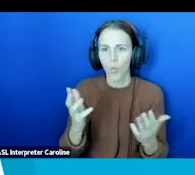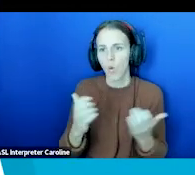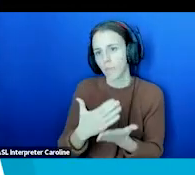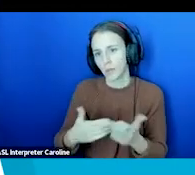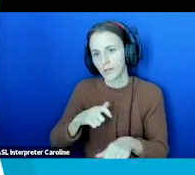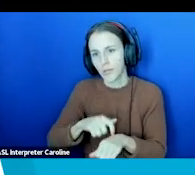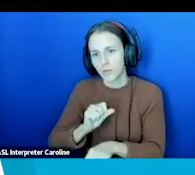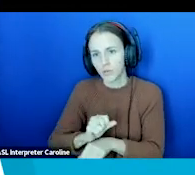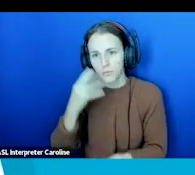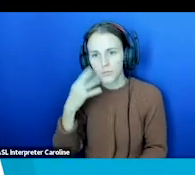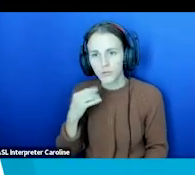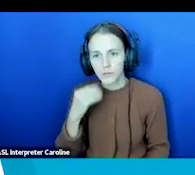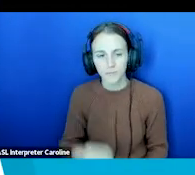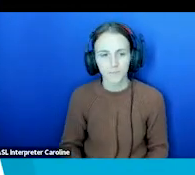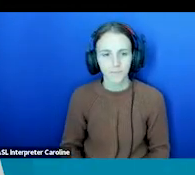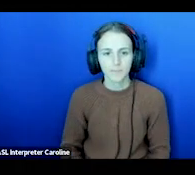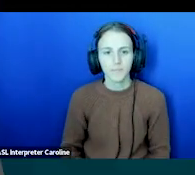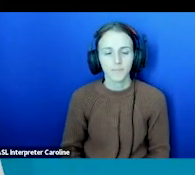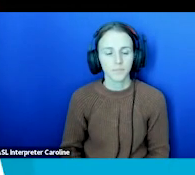AND TRANSITION-AGED STUDENTS